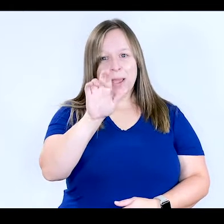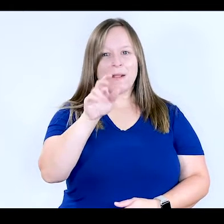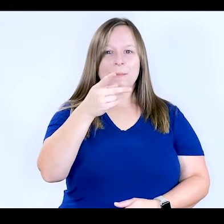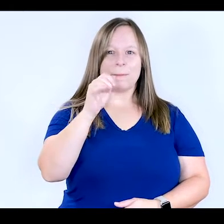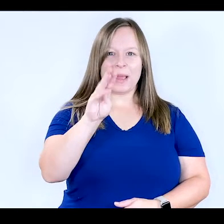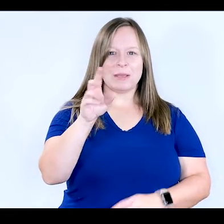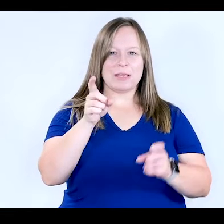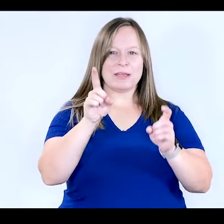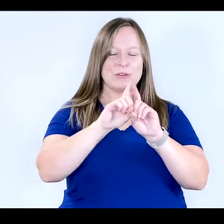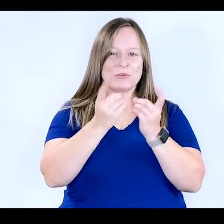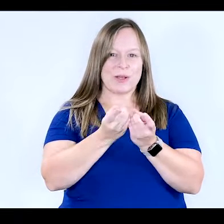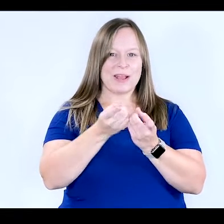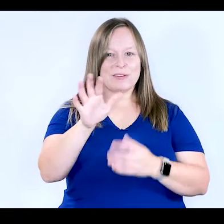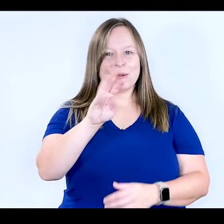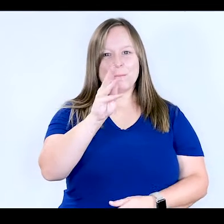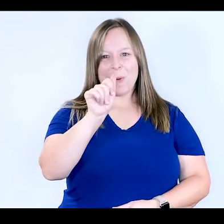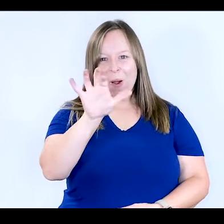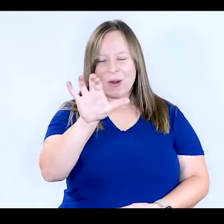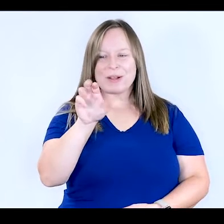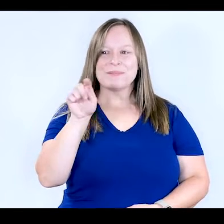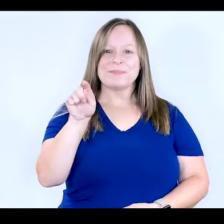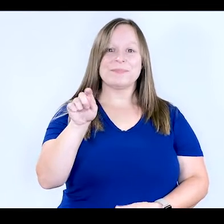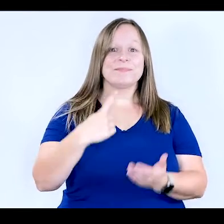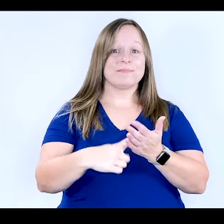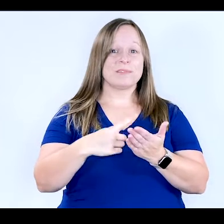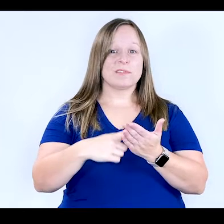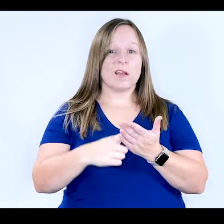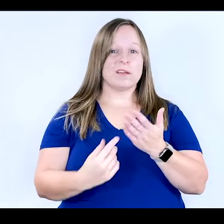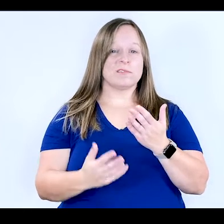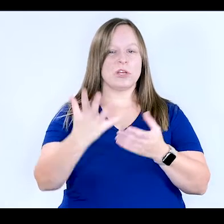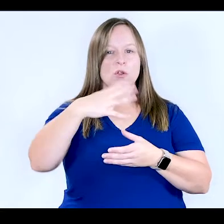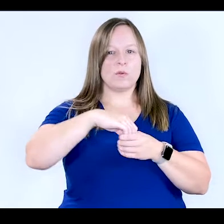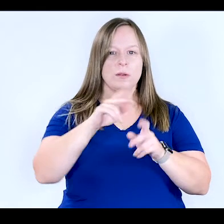PAIMI Director, Marc Fleidner, to discuss including people with disabilities in